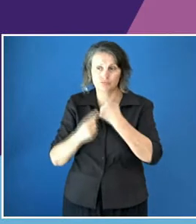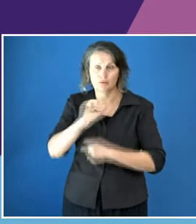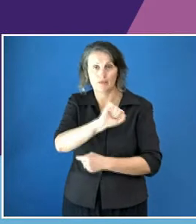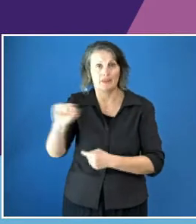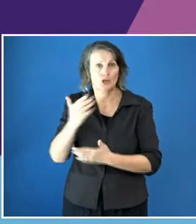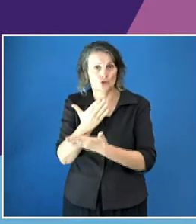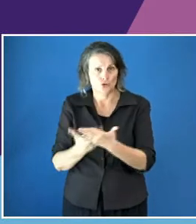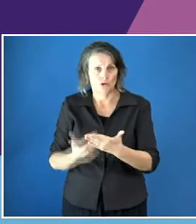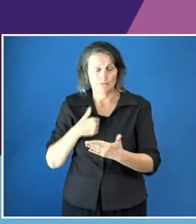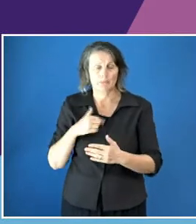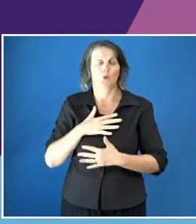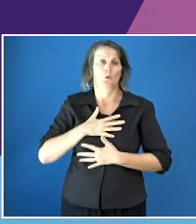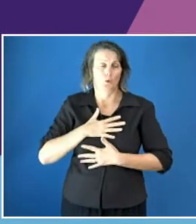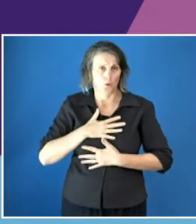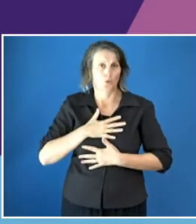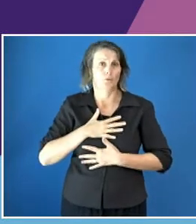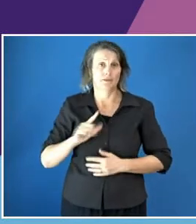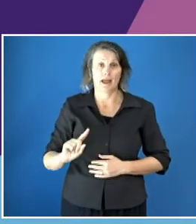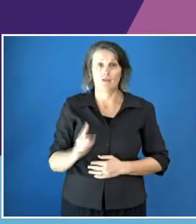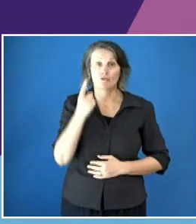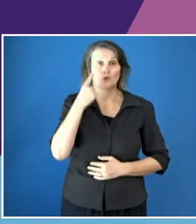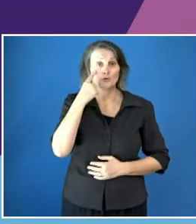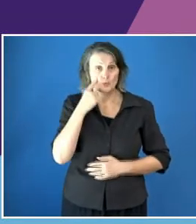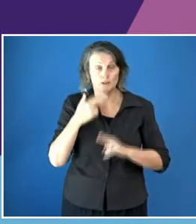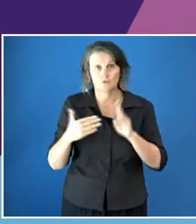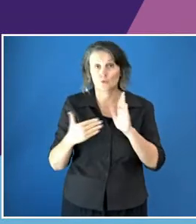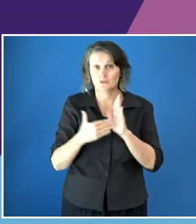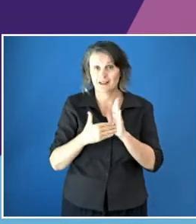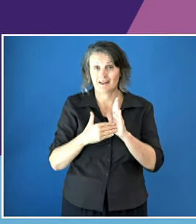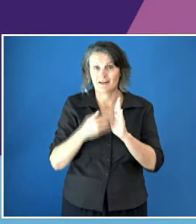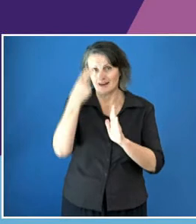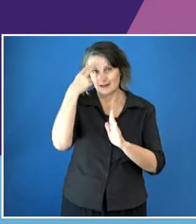In fact, our first witness today, Libby Crawford, has asked us to have our tissues